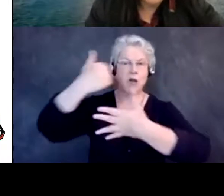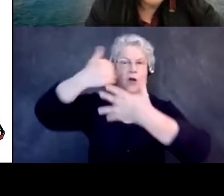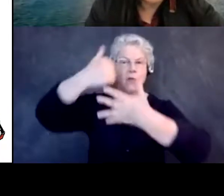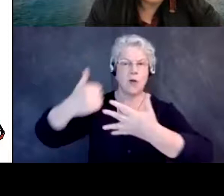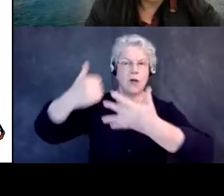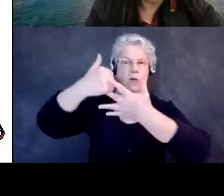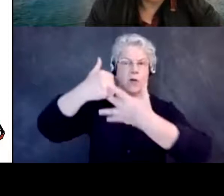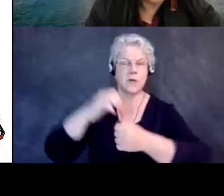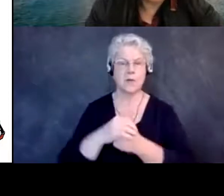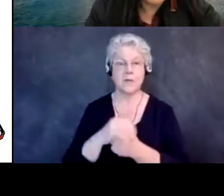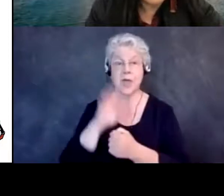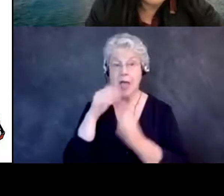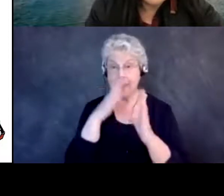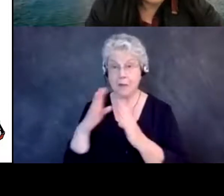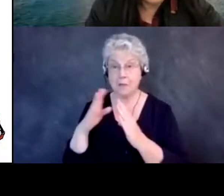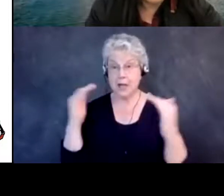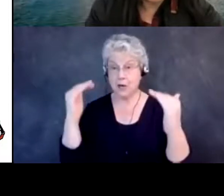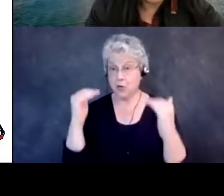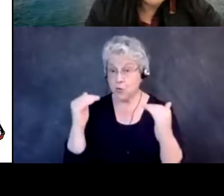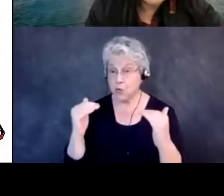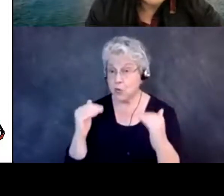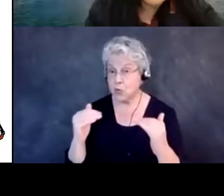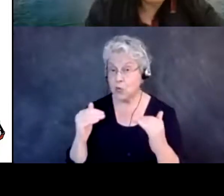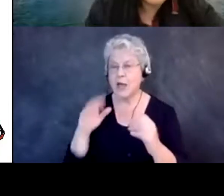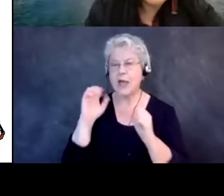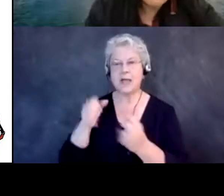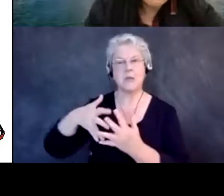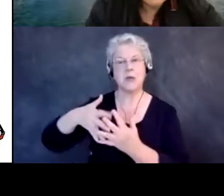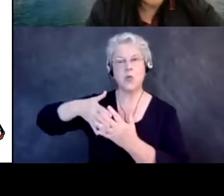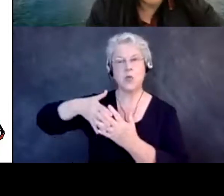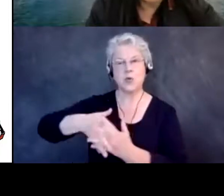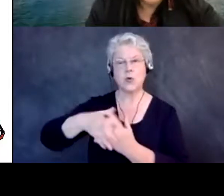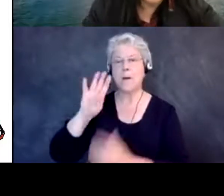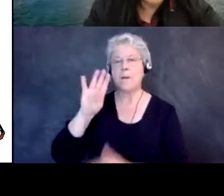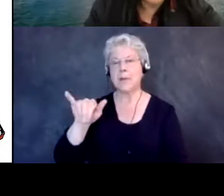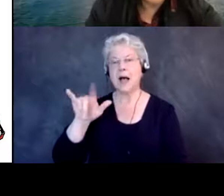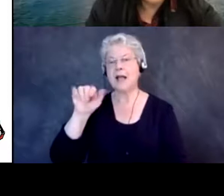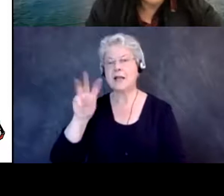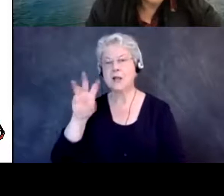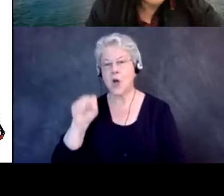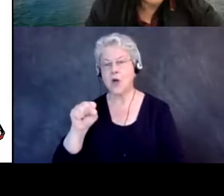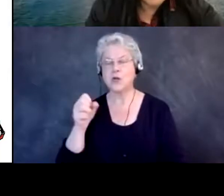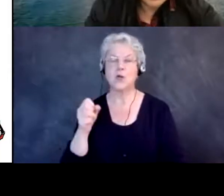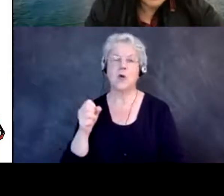That plan, if we go lower can be routed in bylaws or land code, or Land Management Act,